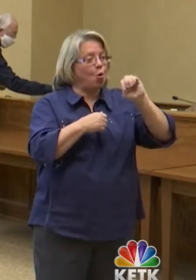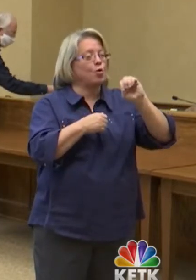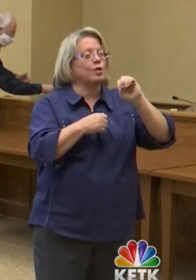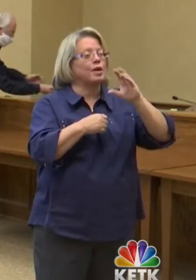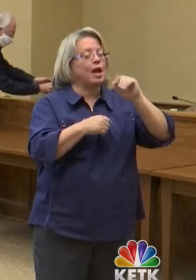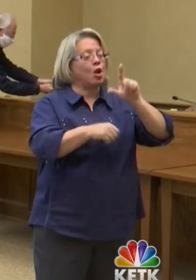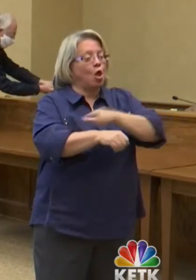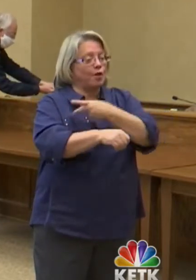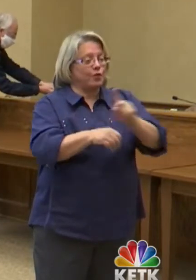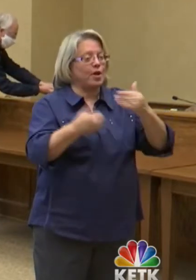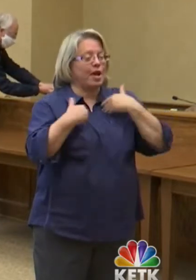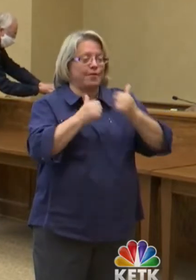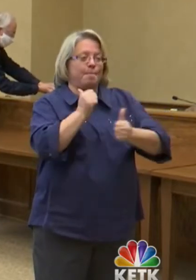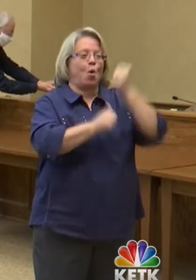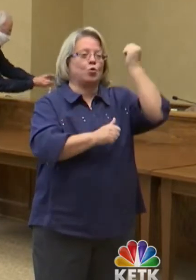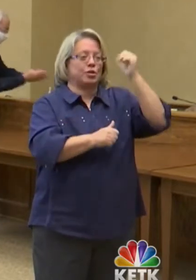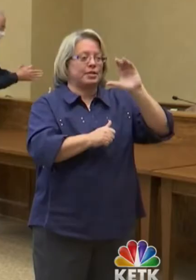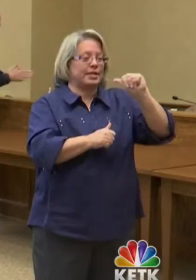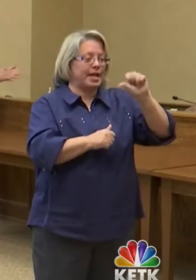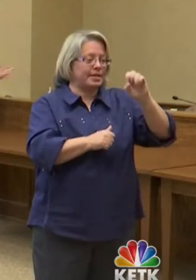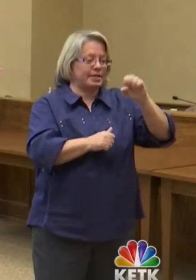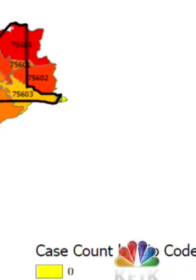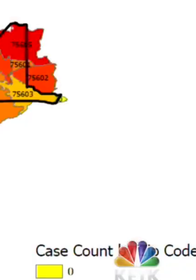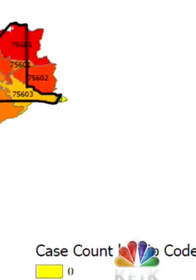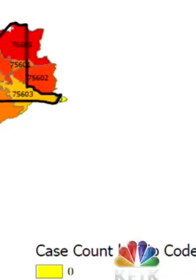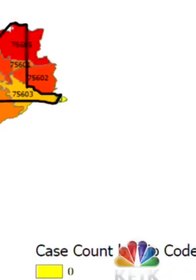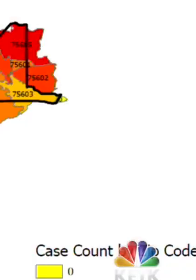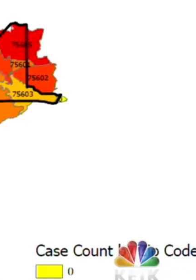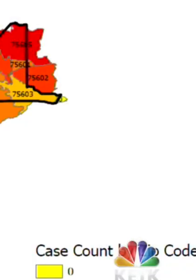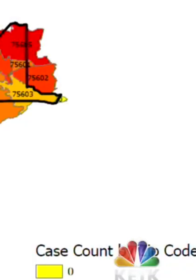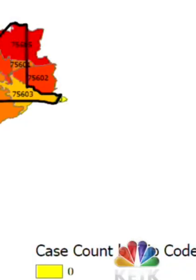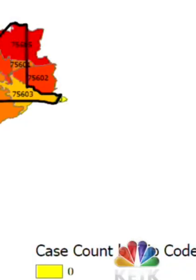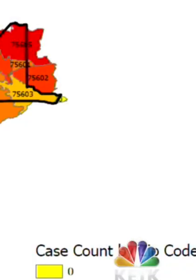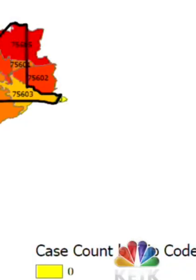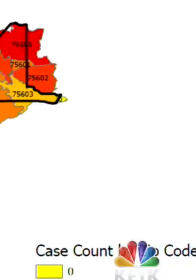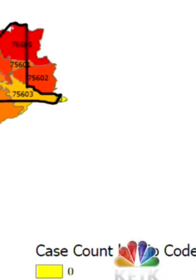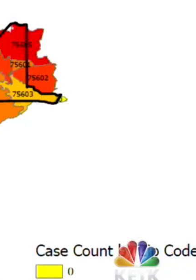YOU WILL SEE THERE IS ZIP CODE MAP OF POSITIVE CASES IN OUR REGION. YOU CAN SEE FROM THE CONCENTRATION CASES PRIMARY THE MORE POPULATED AREA ZIP CODES